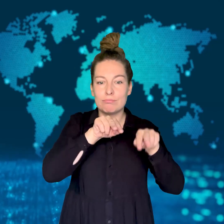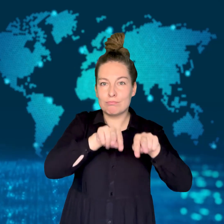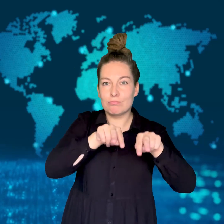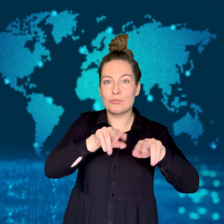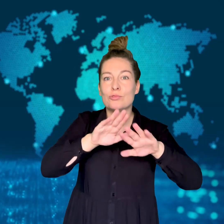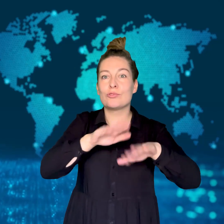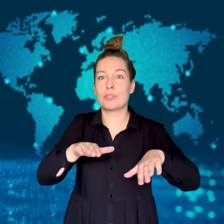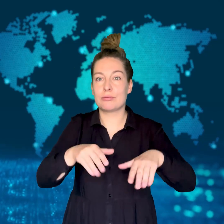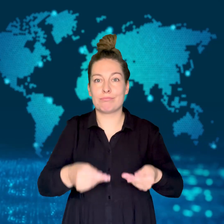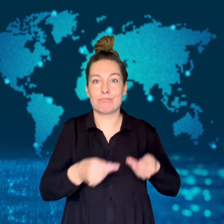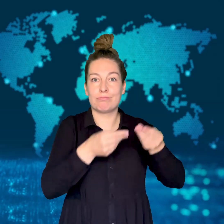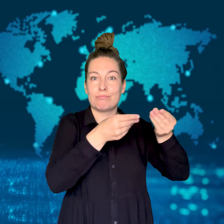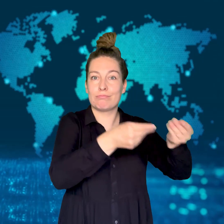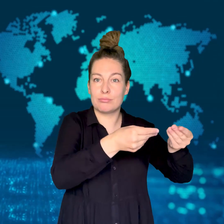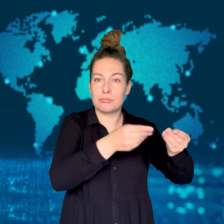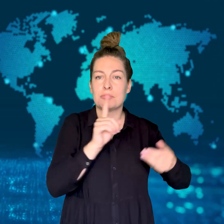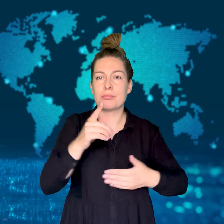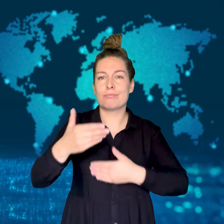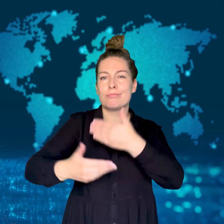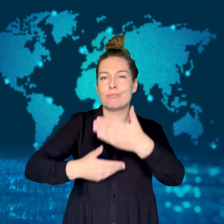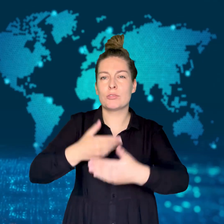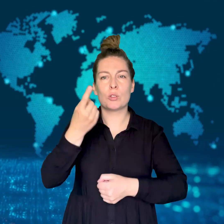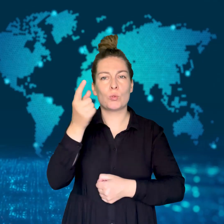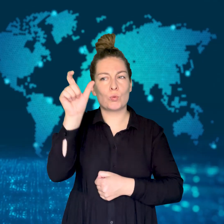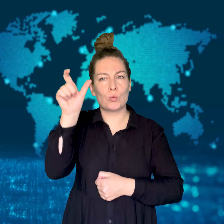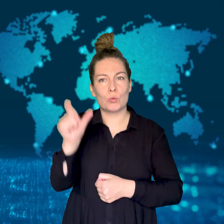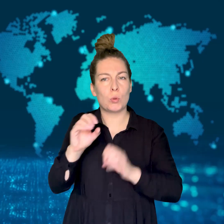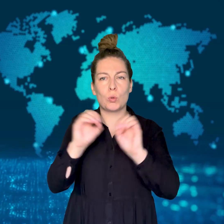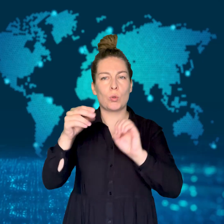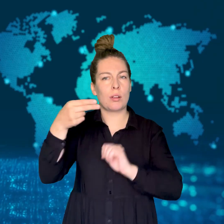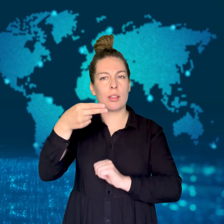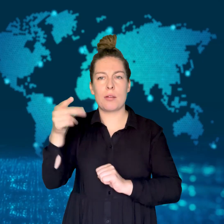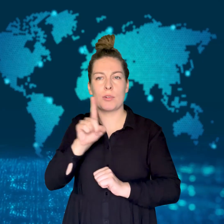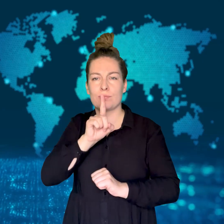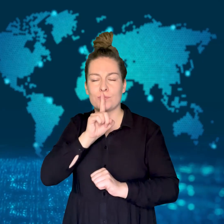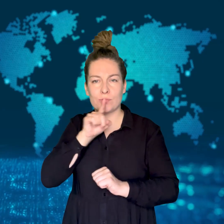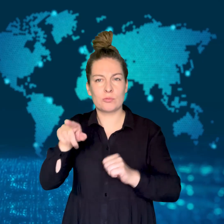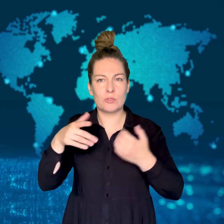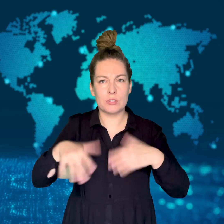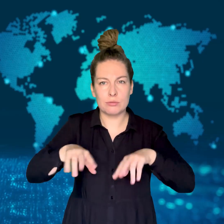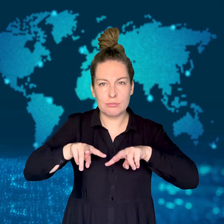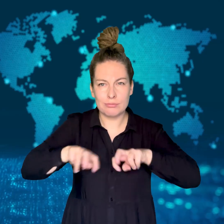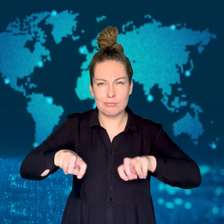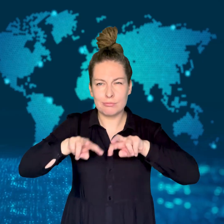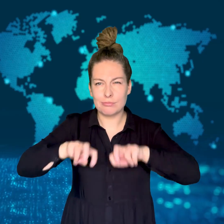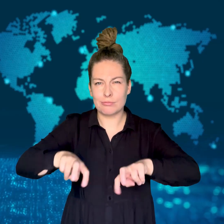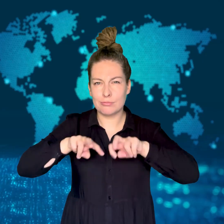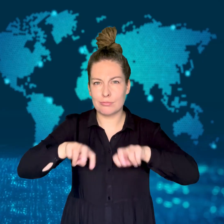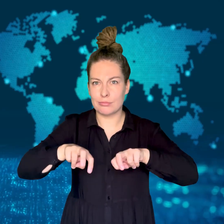but internally had no evidence of this.